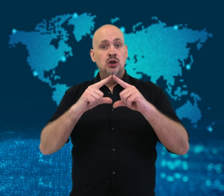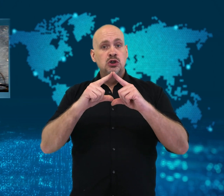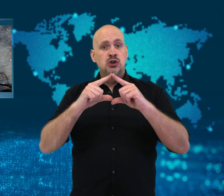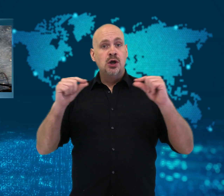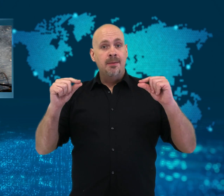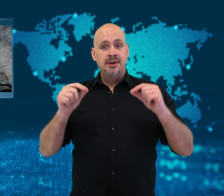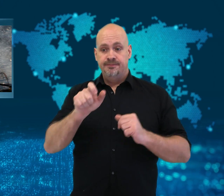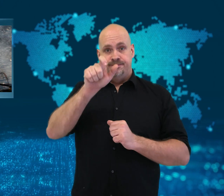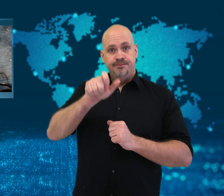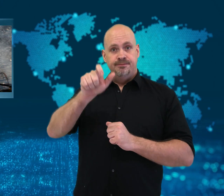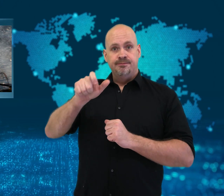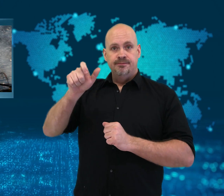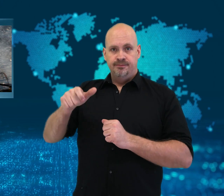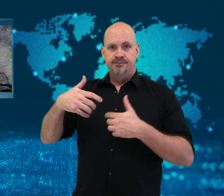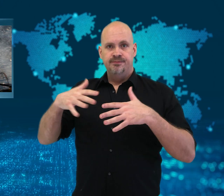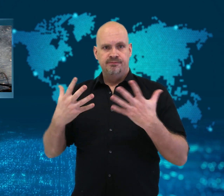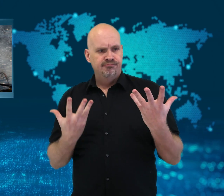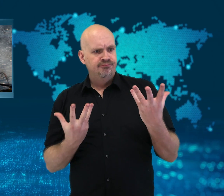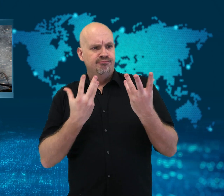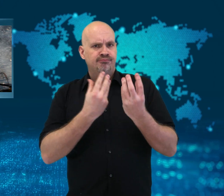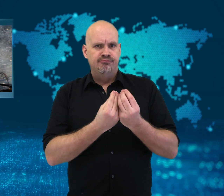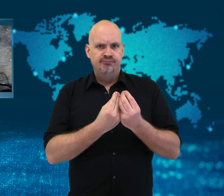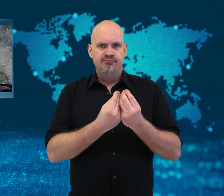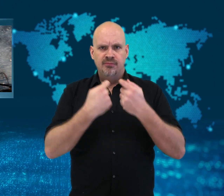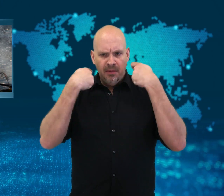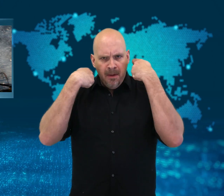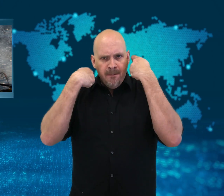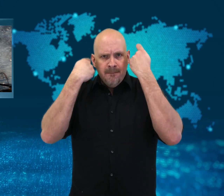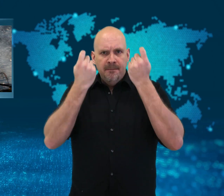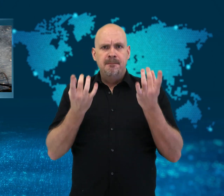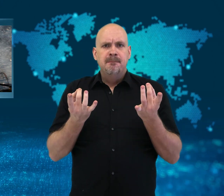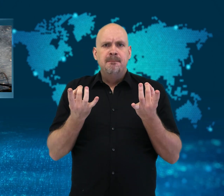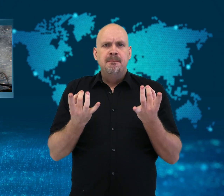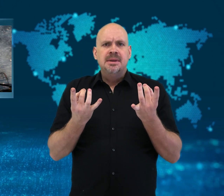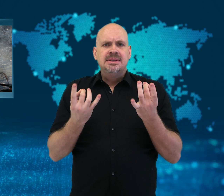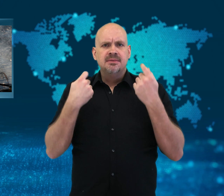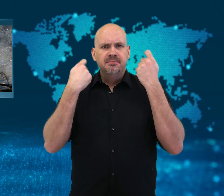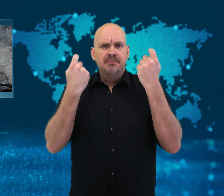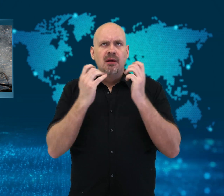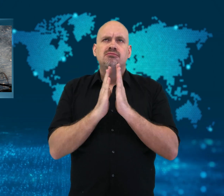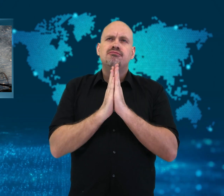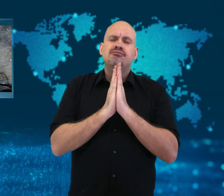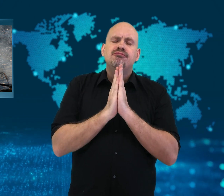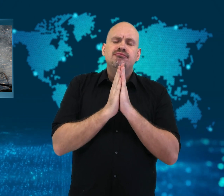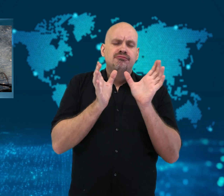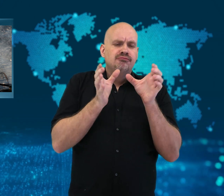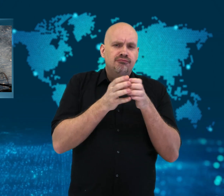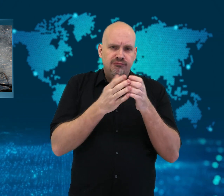[Gavin]: Japanese worshippers joined Buddhist monks as they